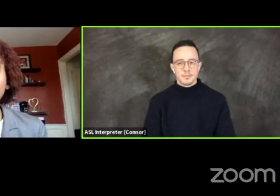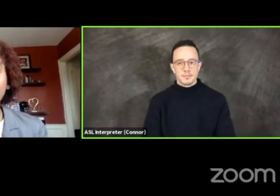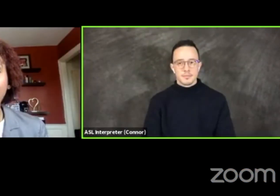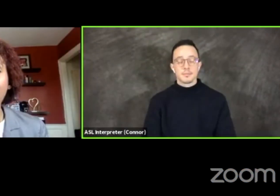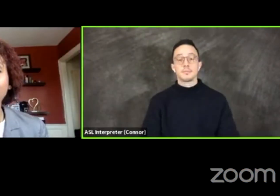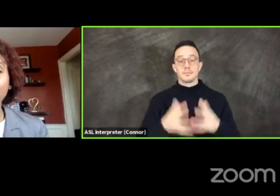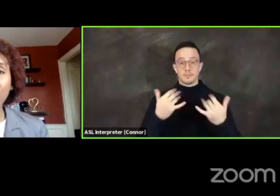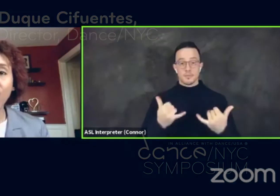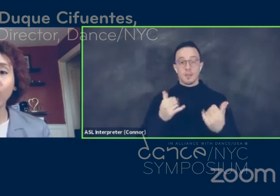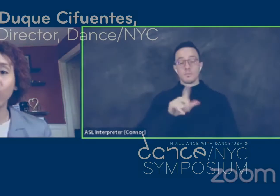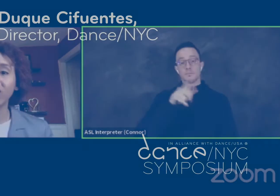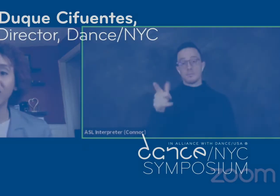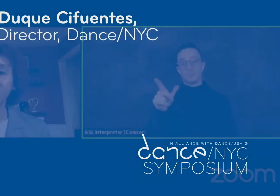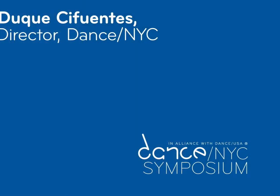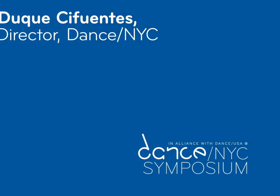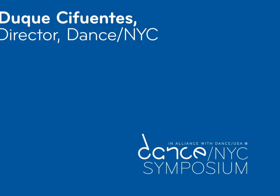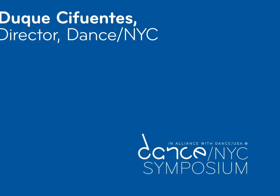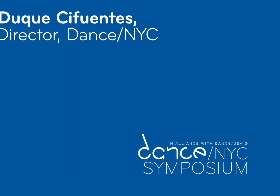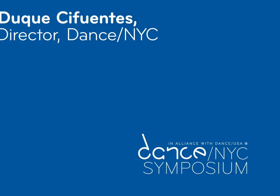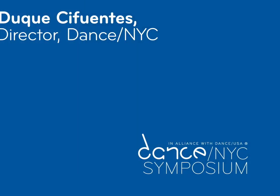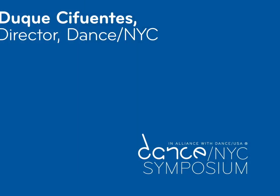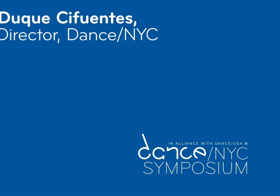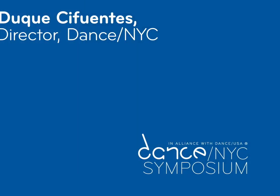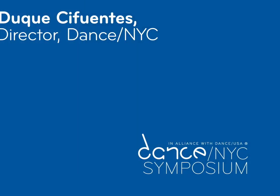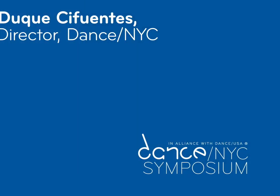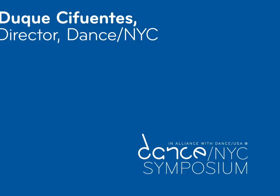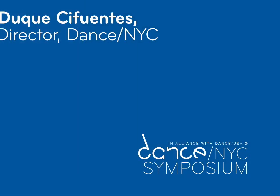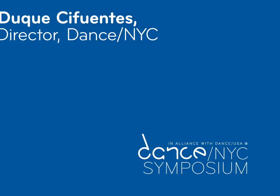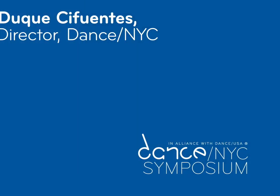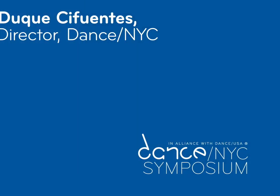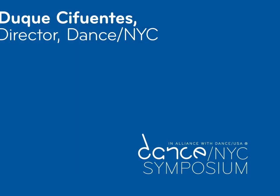TO ALEJANDRA NOW WHO WILL TAKE US INTO THE CORE OF OUR SYMPOSIUM TODAY.